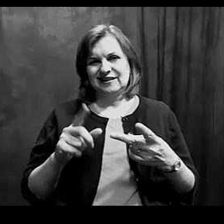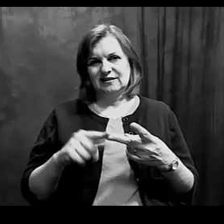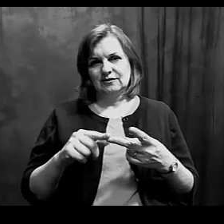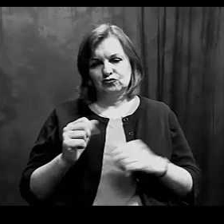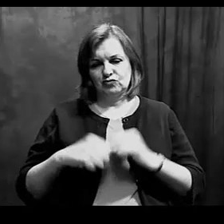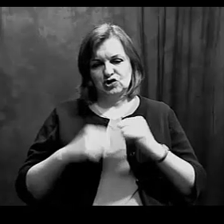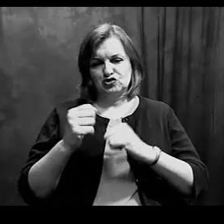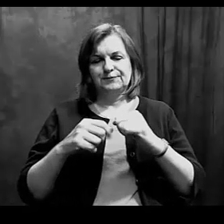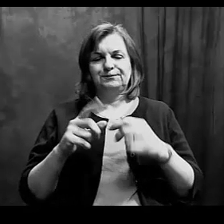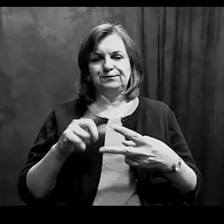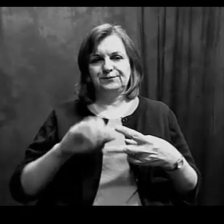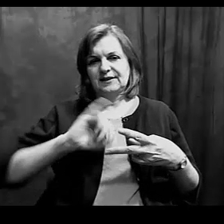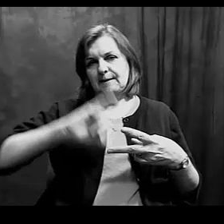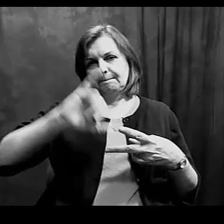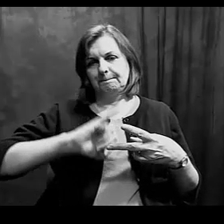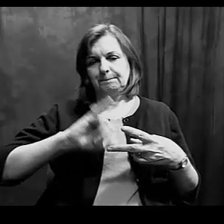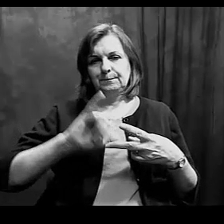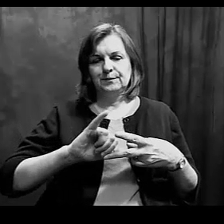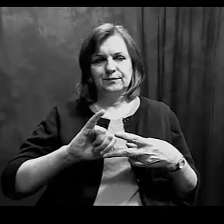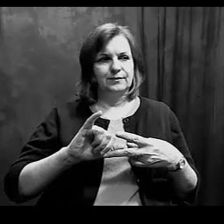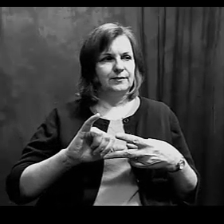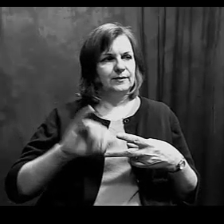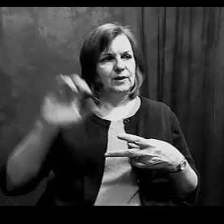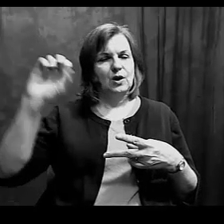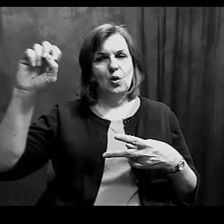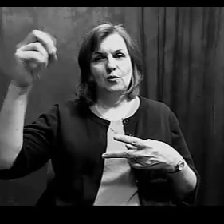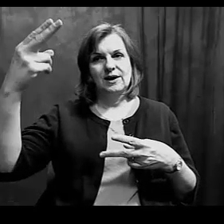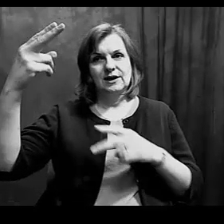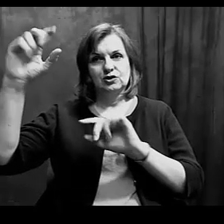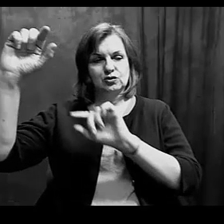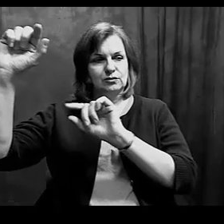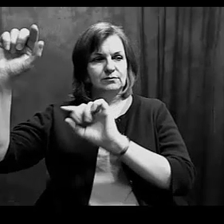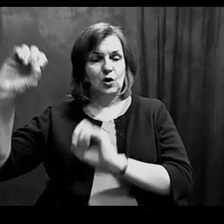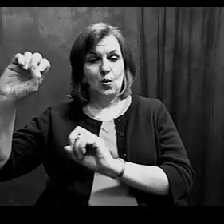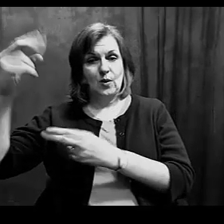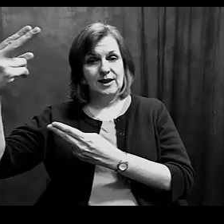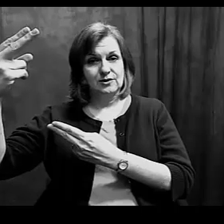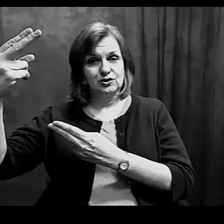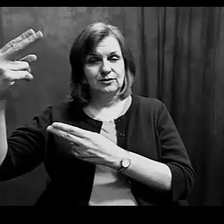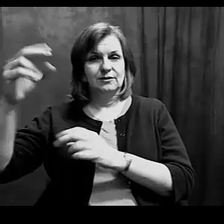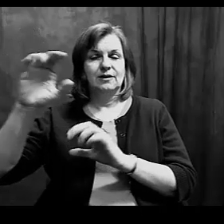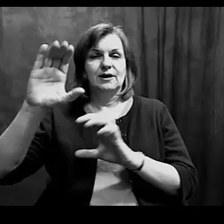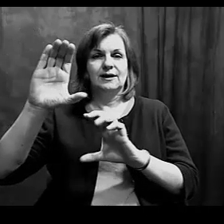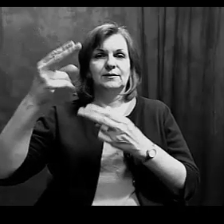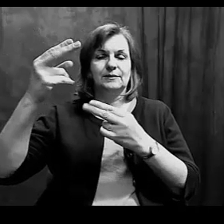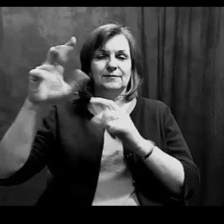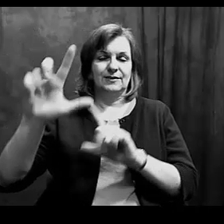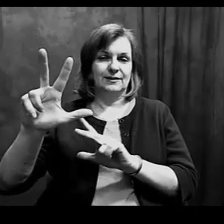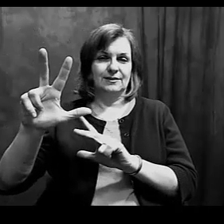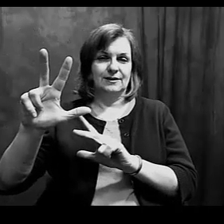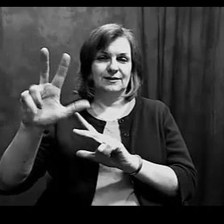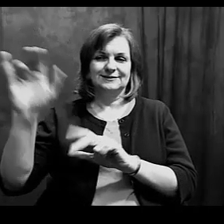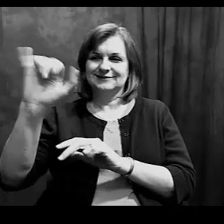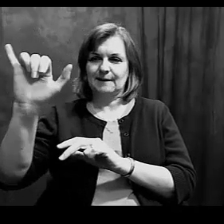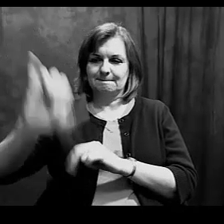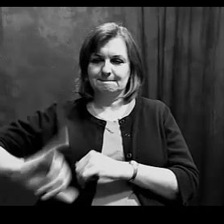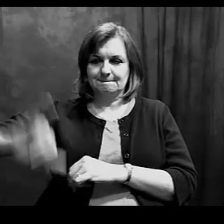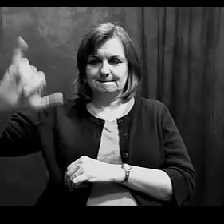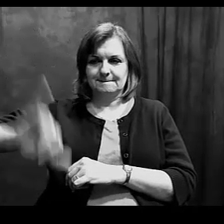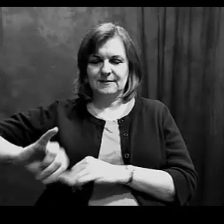we have the same 4 carbon rings in the lower structure we've got an OH group we've got a methyl group